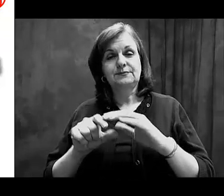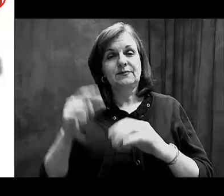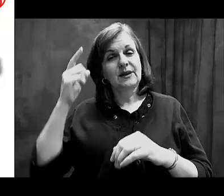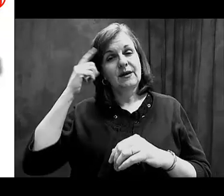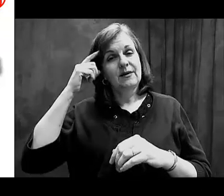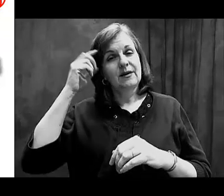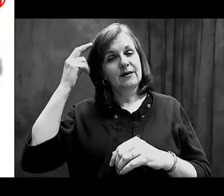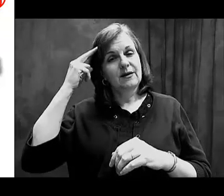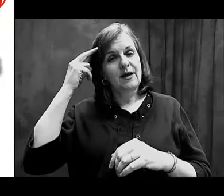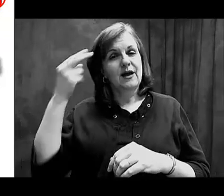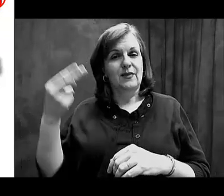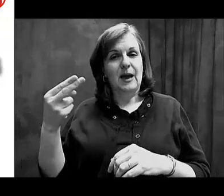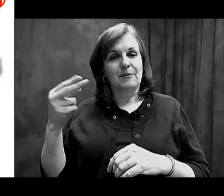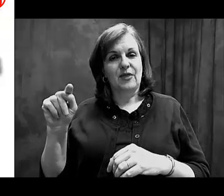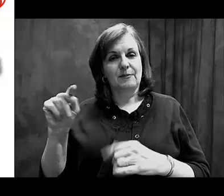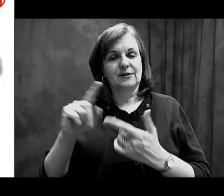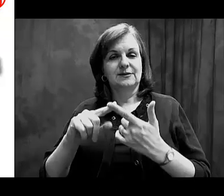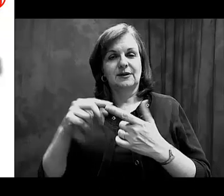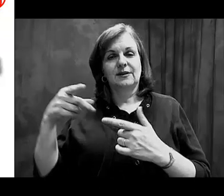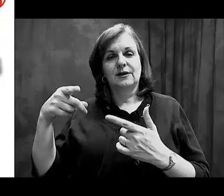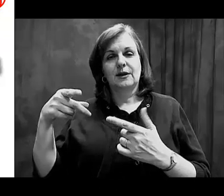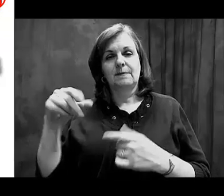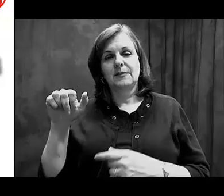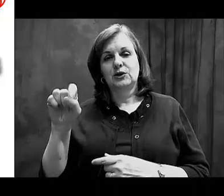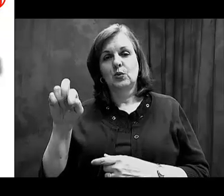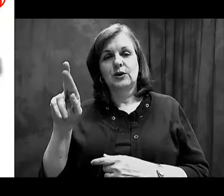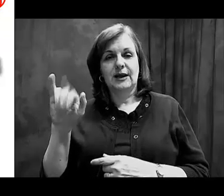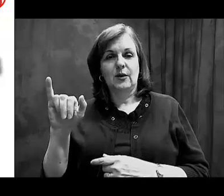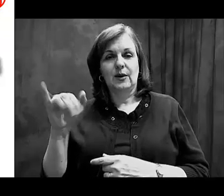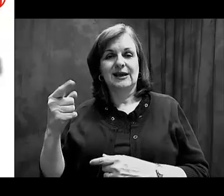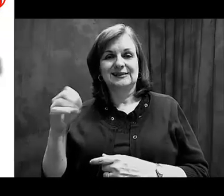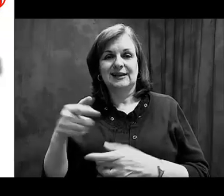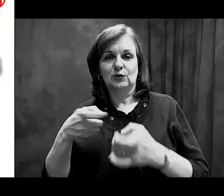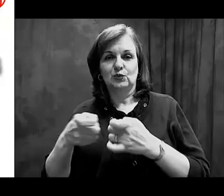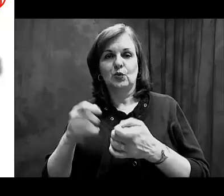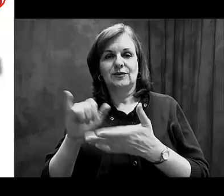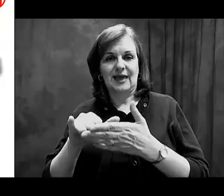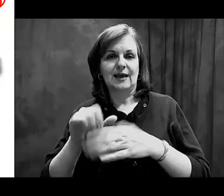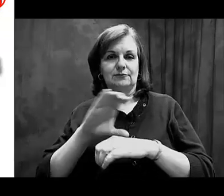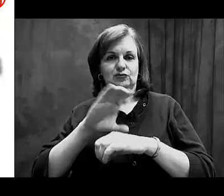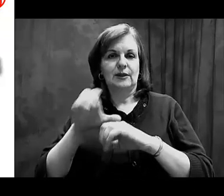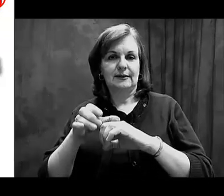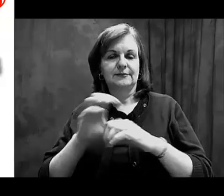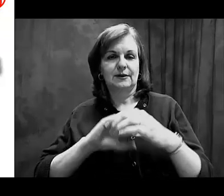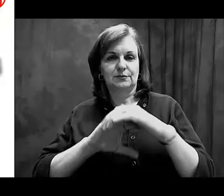going to control both portions of your adrenal glands